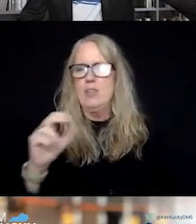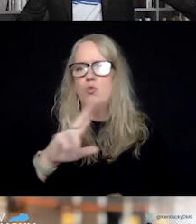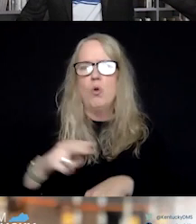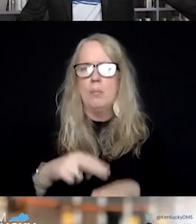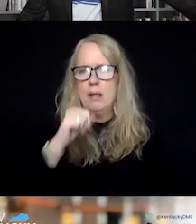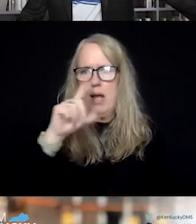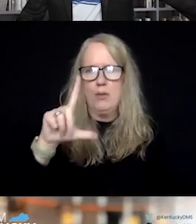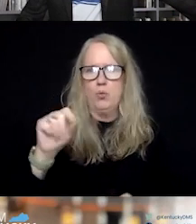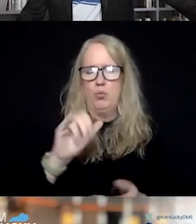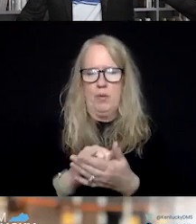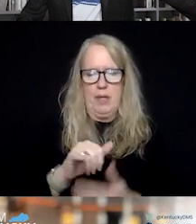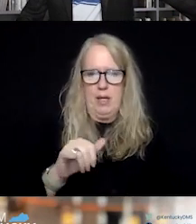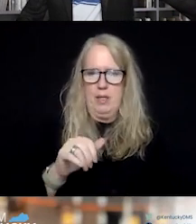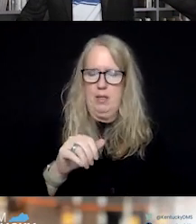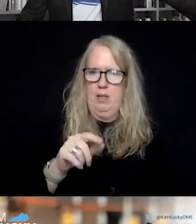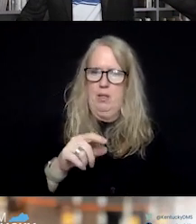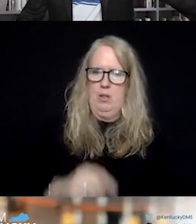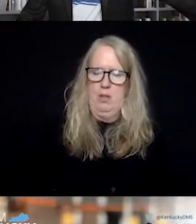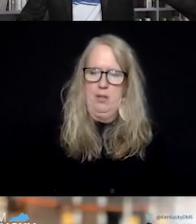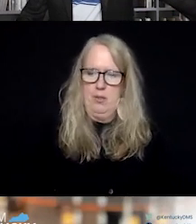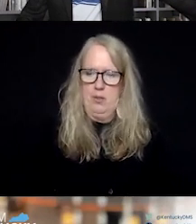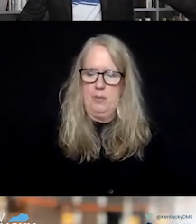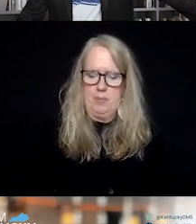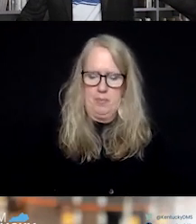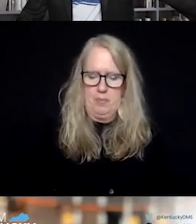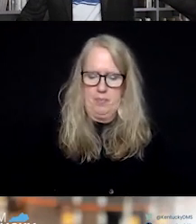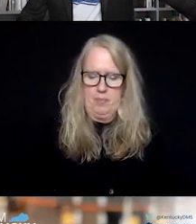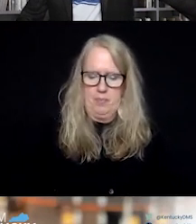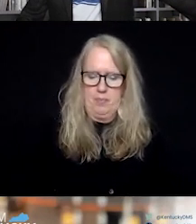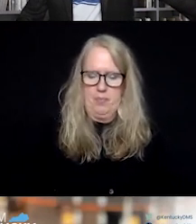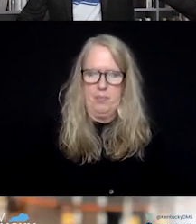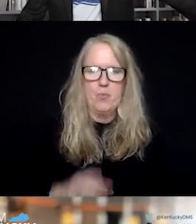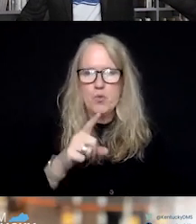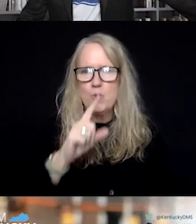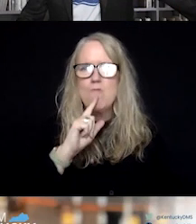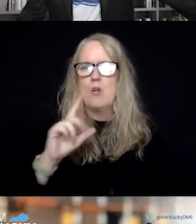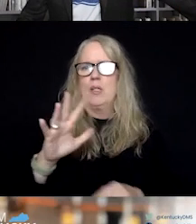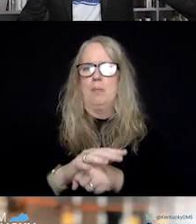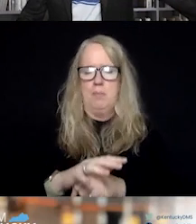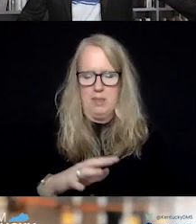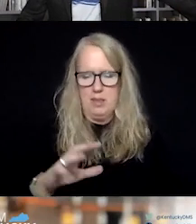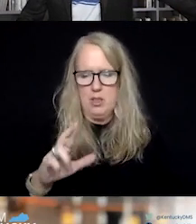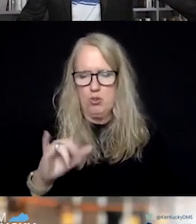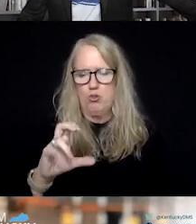ARE SUCH A COMMITTED CRISIS JAMMER, THAT I AM GOING TO